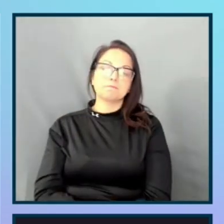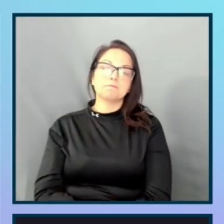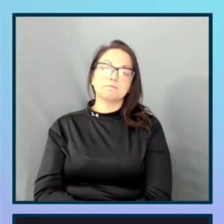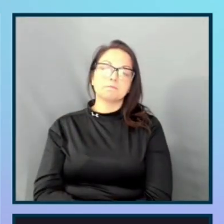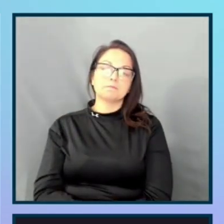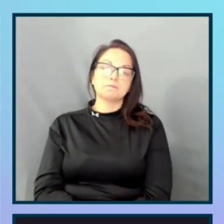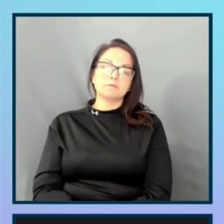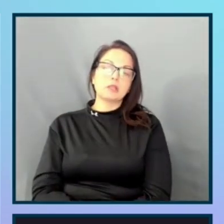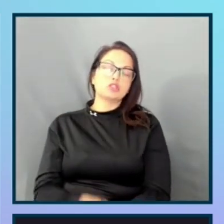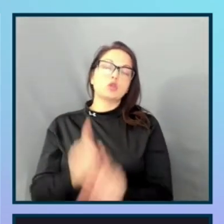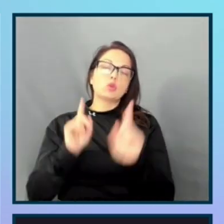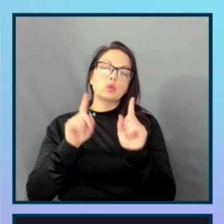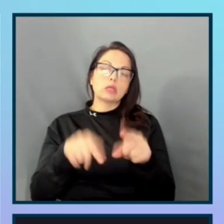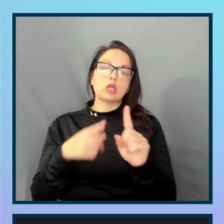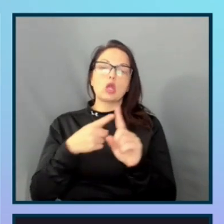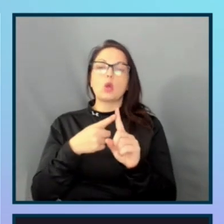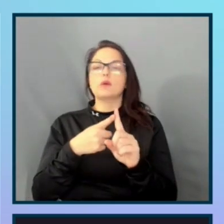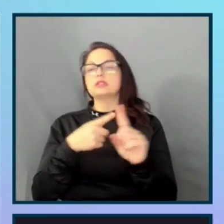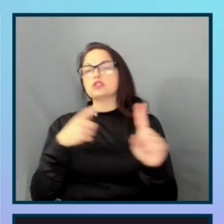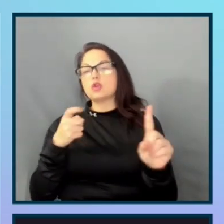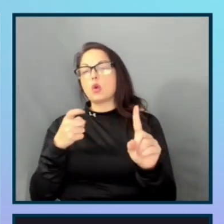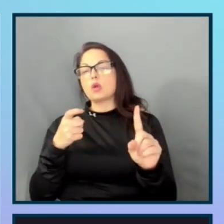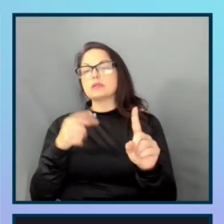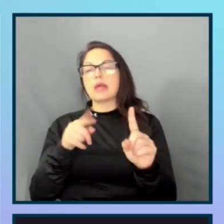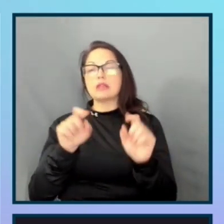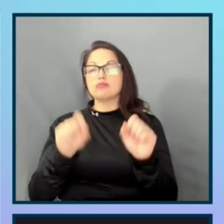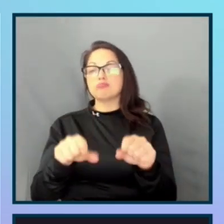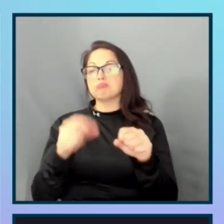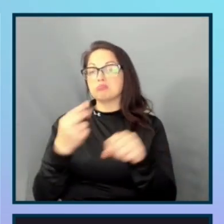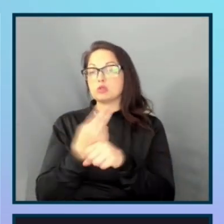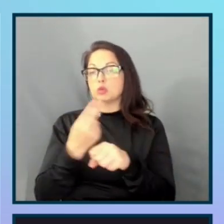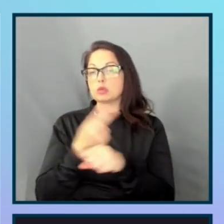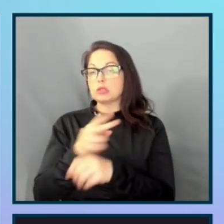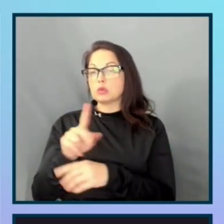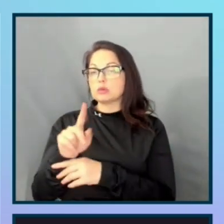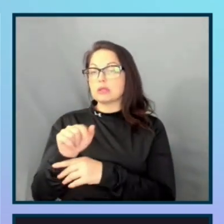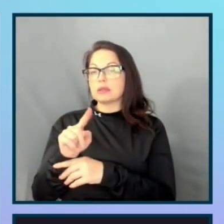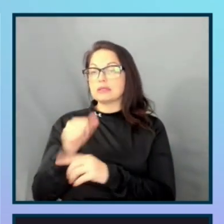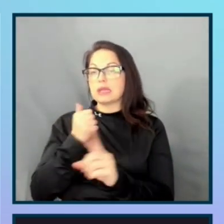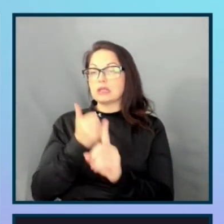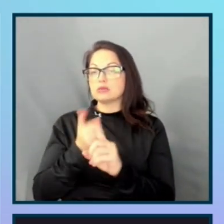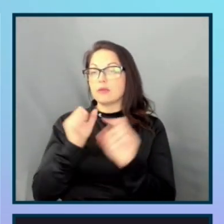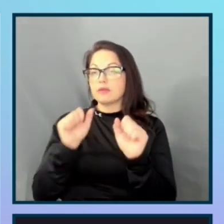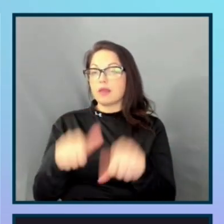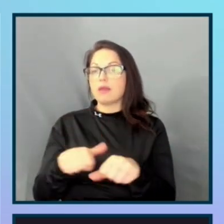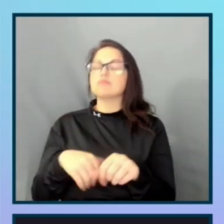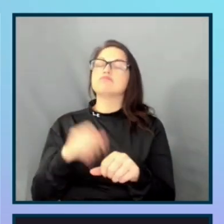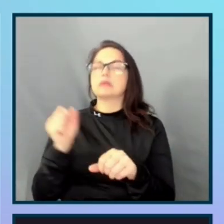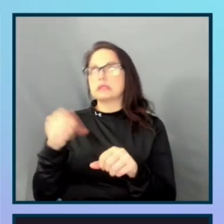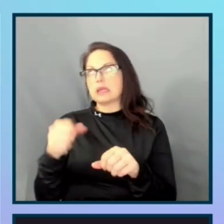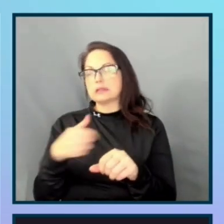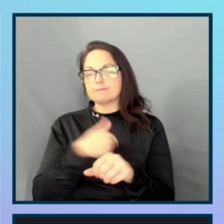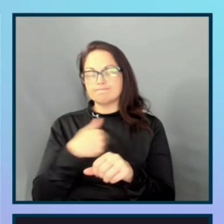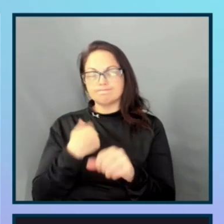and you can take these down, you can use them. Again, there are negatives, we should never shy away from this.